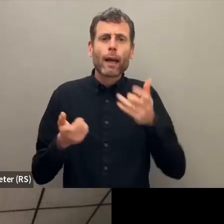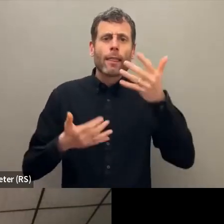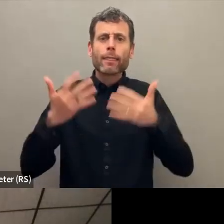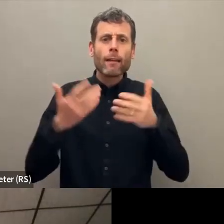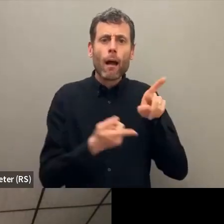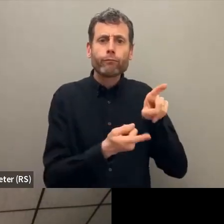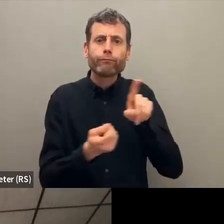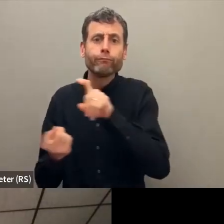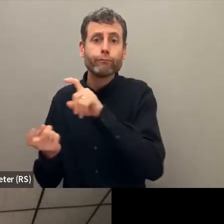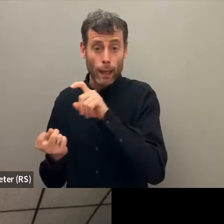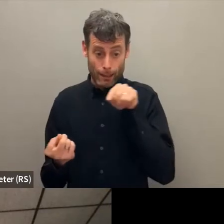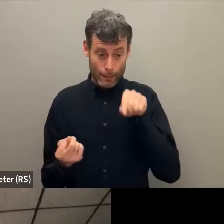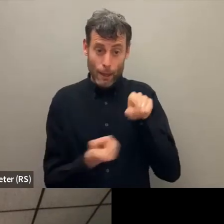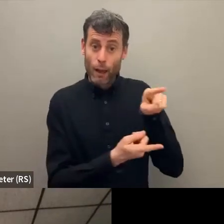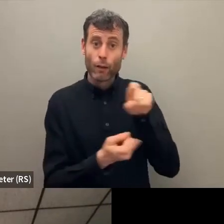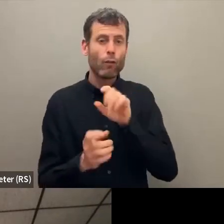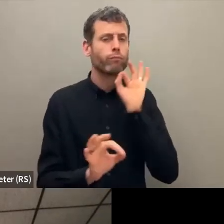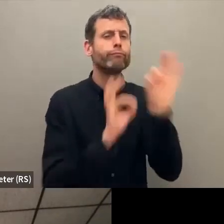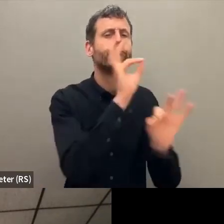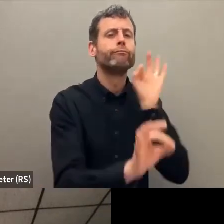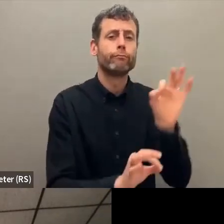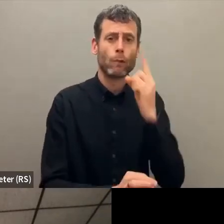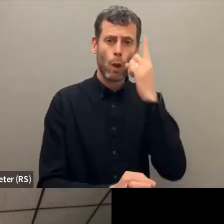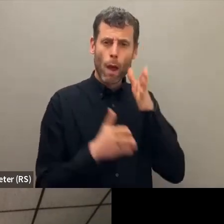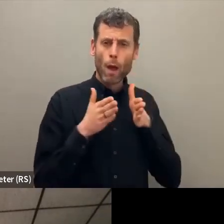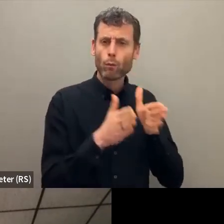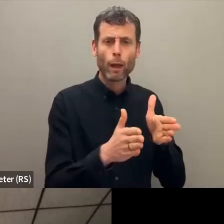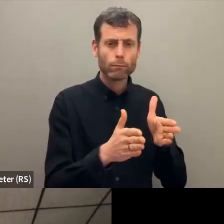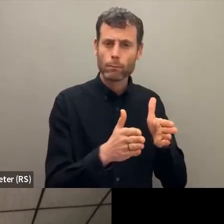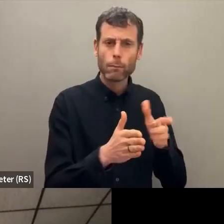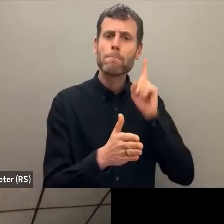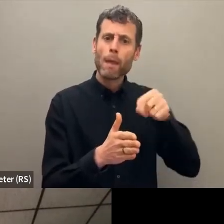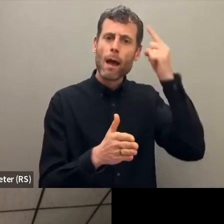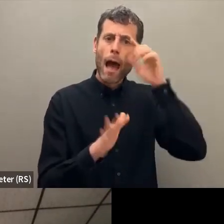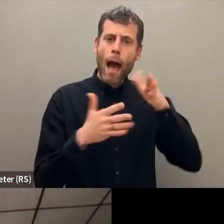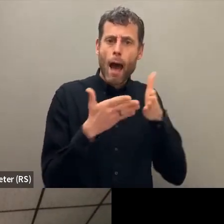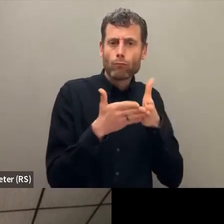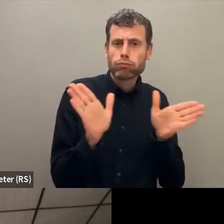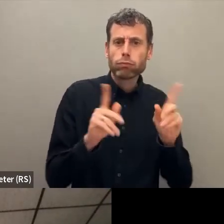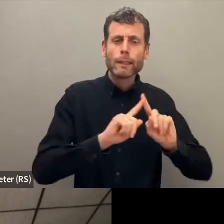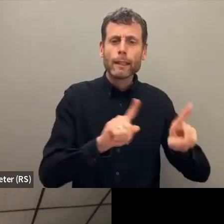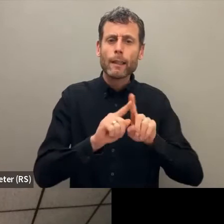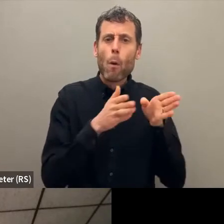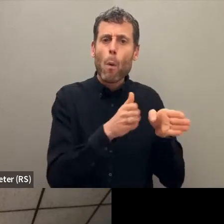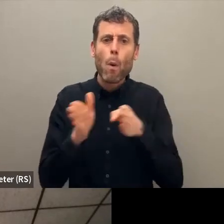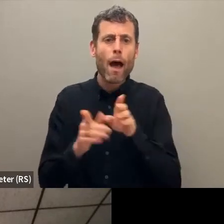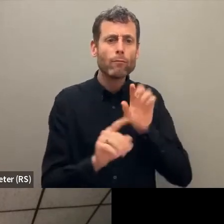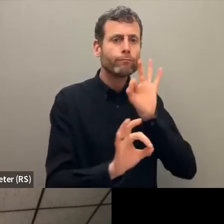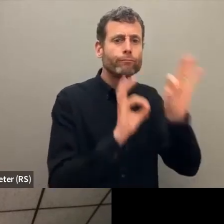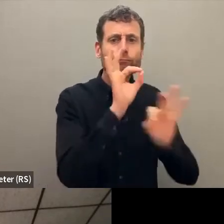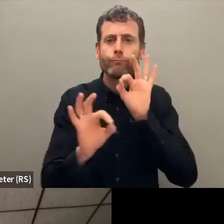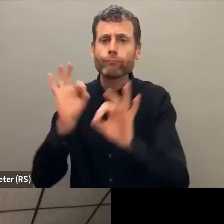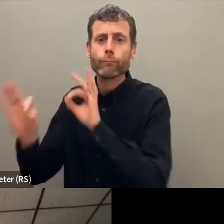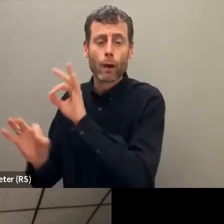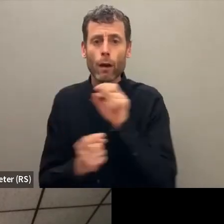Jennifer Madans: But all these all these moments have different requirements and so different approaches to accessibility, will be needed so thinking about the way forward.